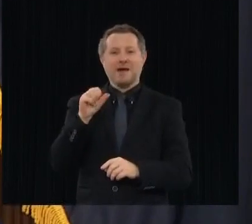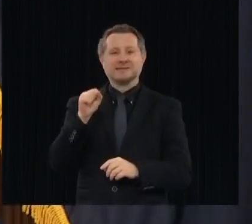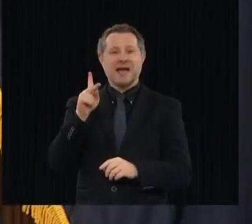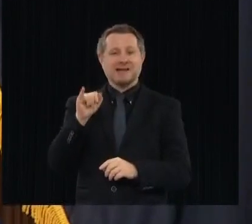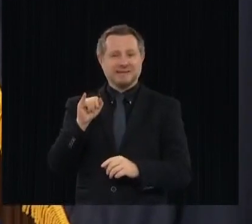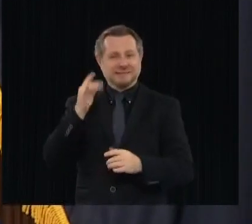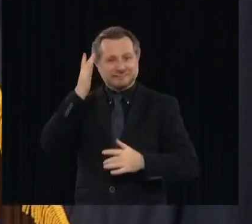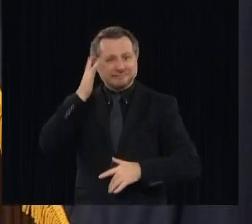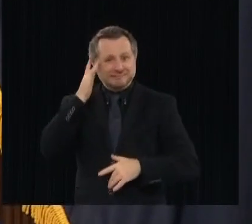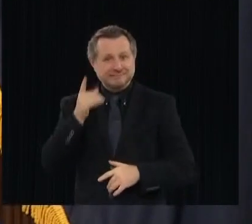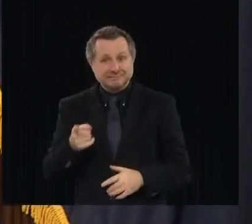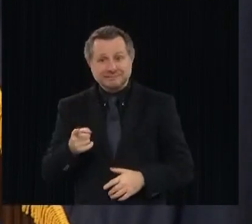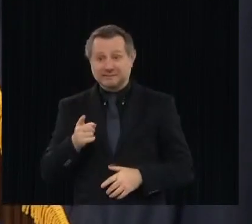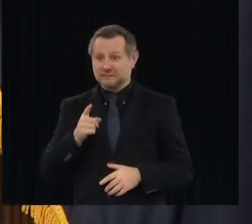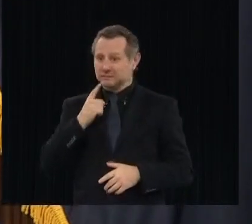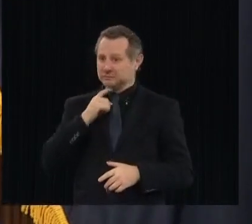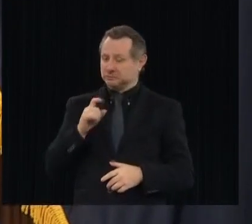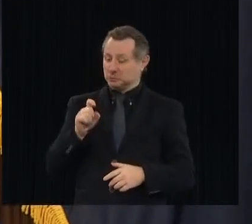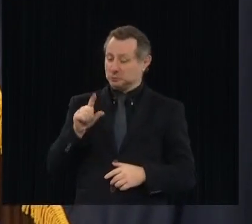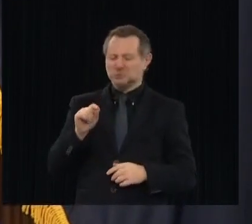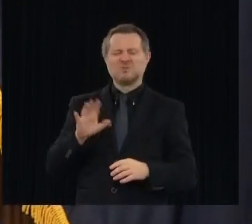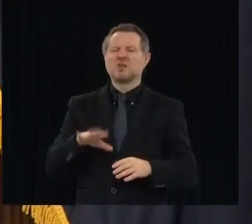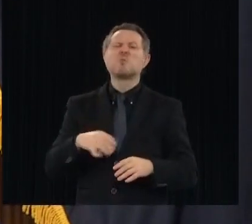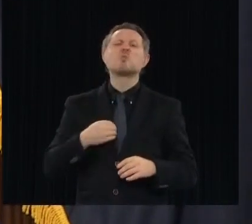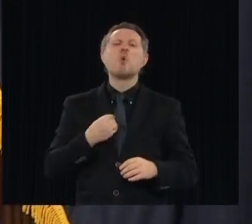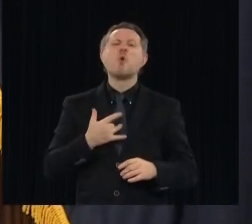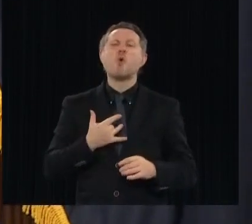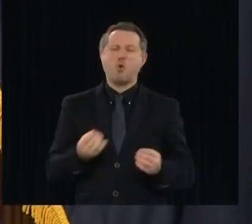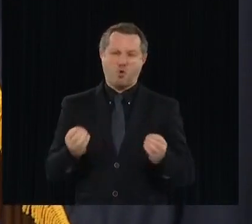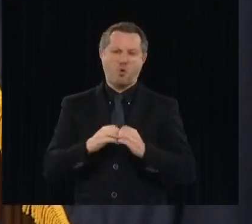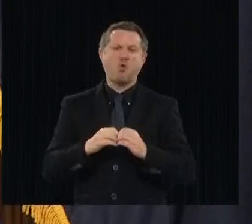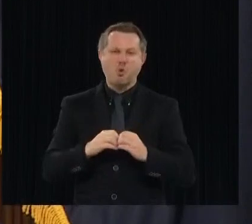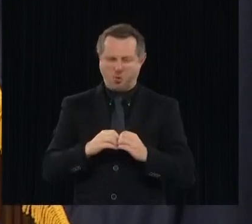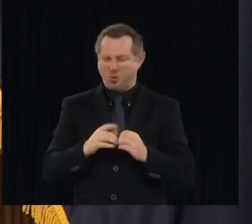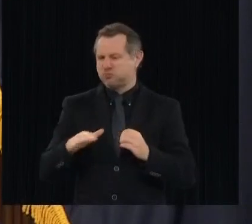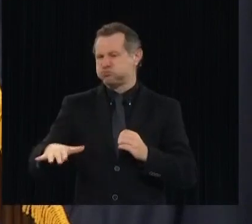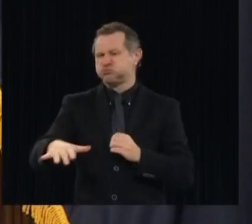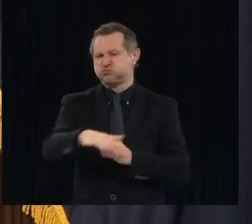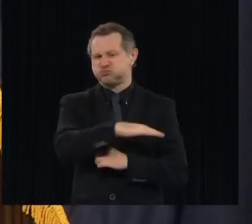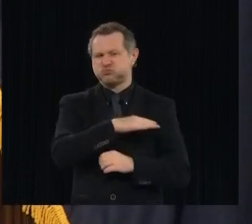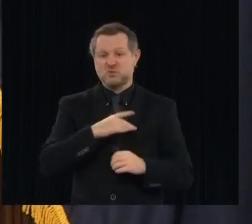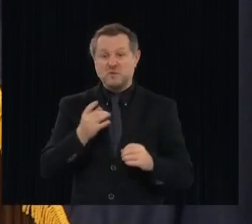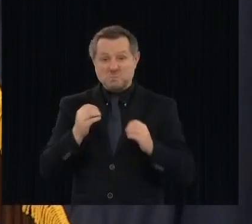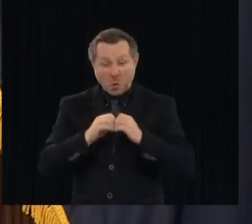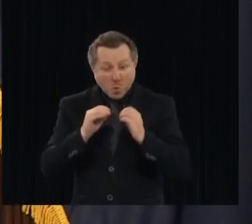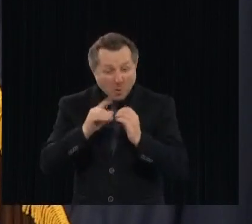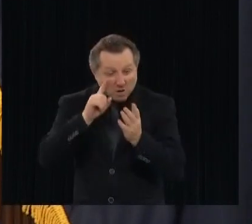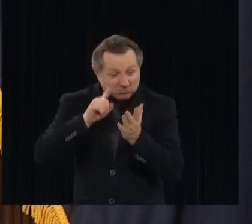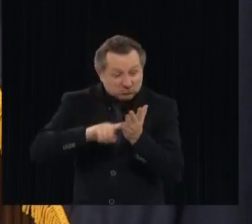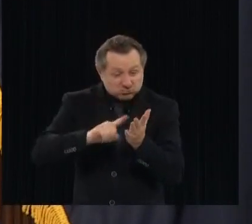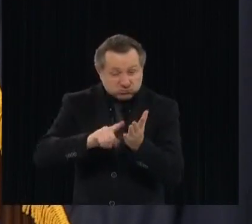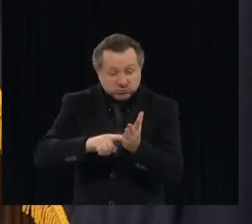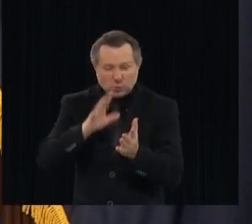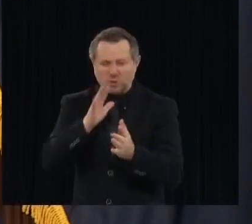I THINK WE DISCOVERED THIS KAWASAKI-LIKE SITUATION. I DON'T BELIEVE IT'S ONLY 100